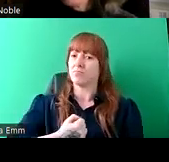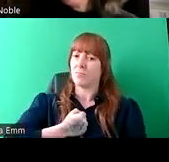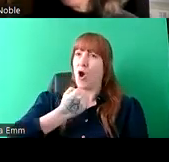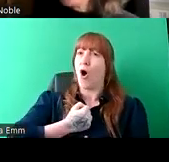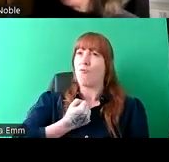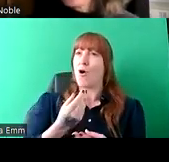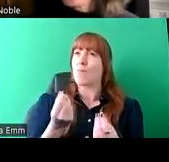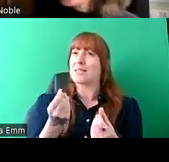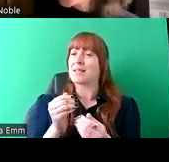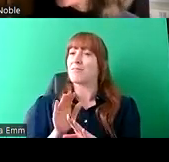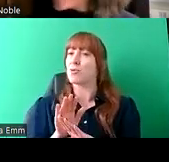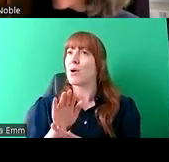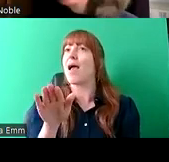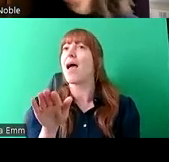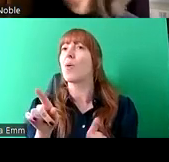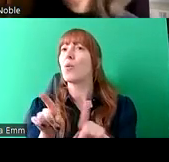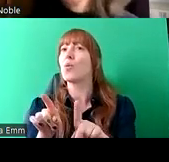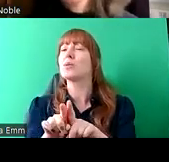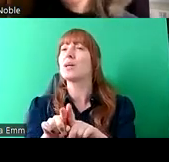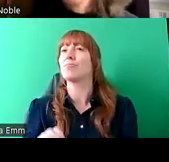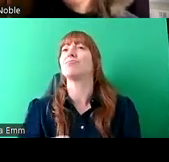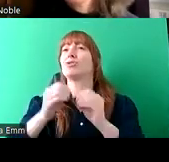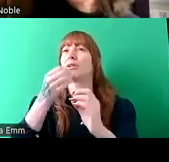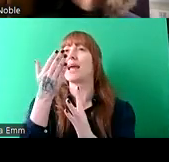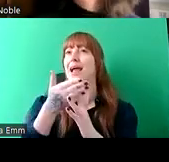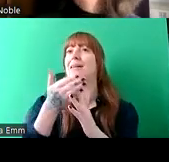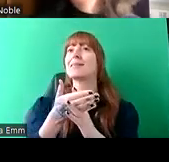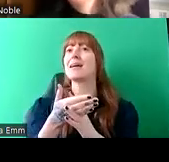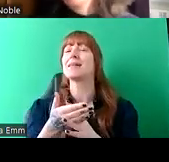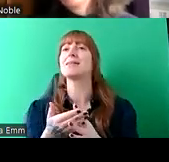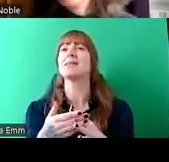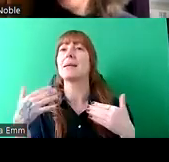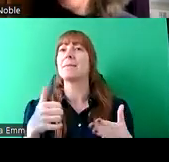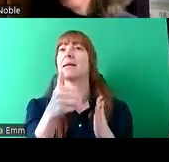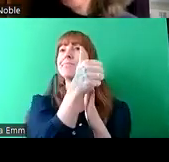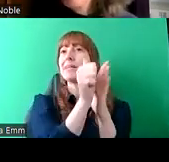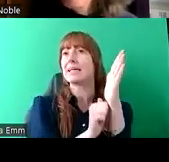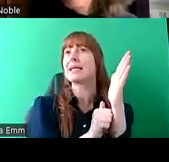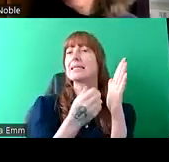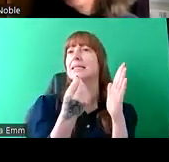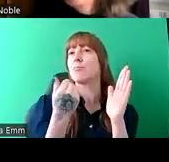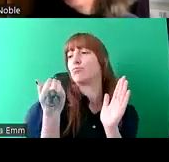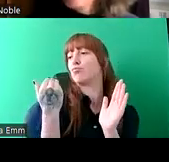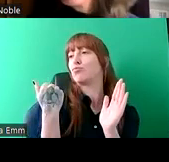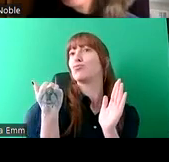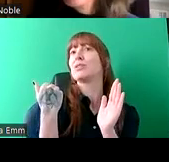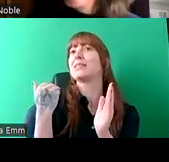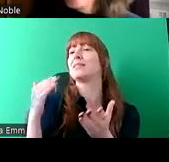as well. Another way of creating access, and I've listed some of the more recent loan outs,